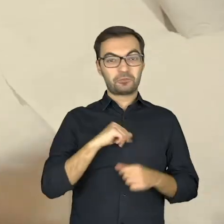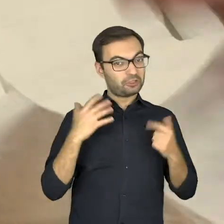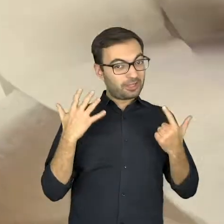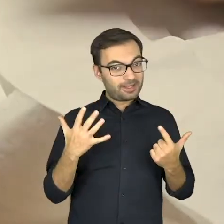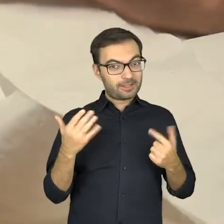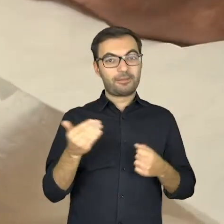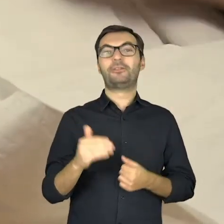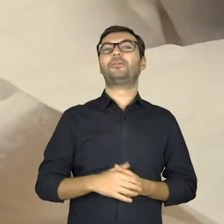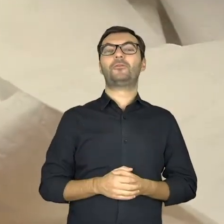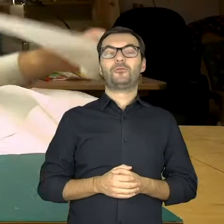7